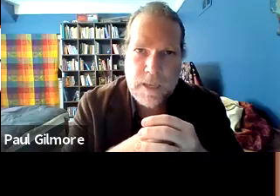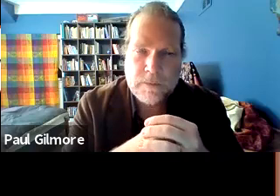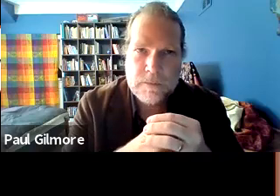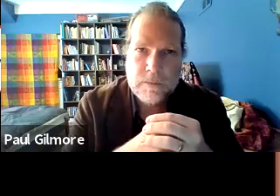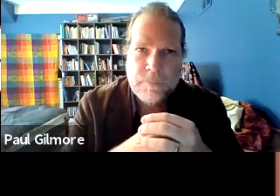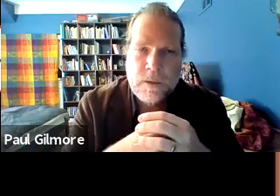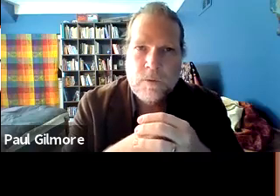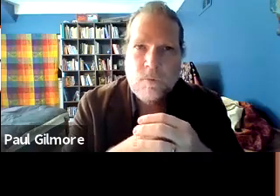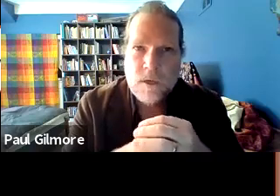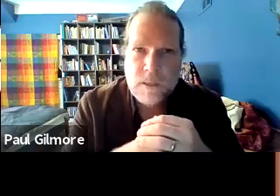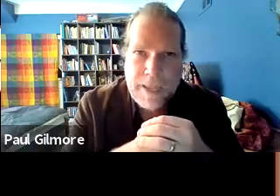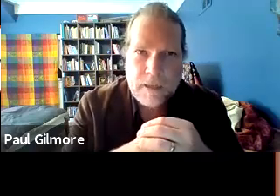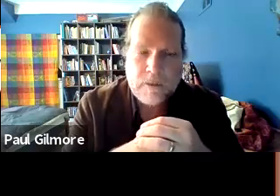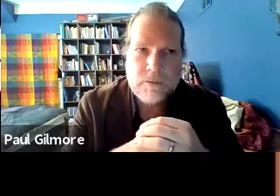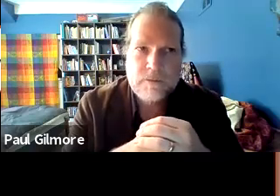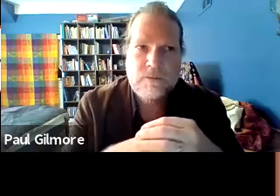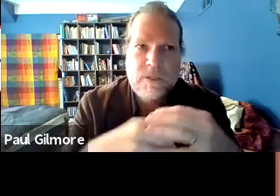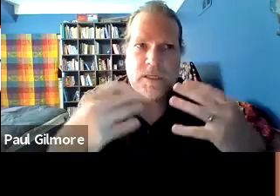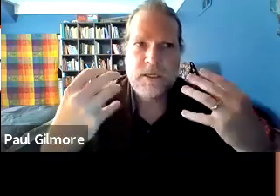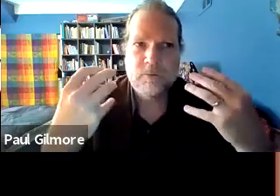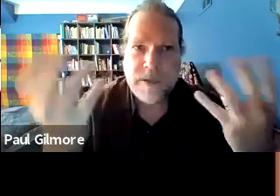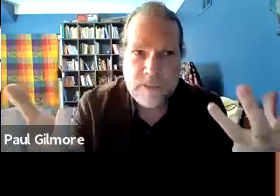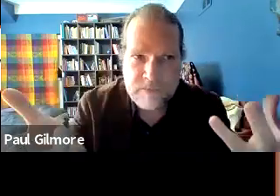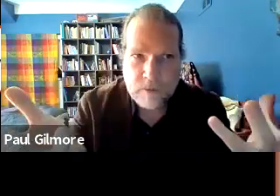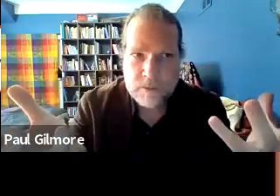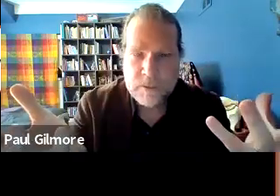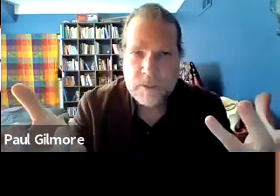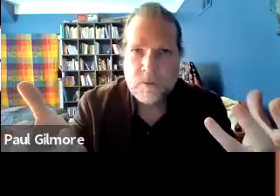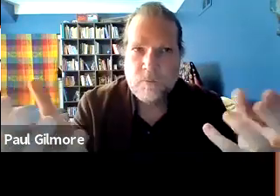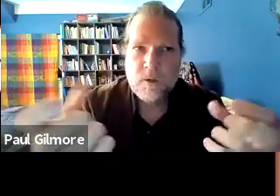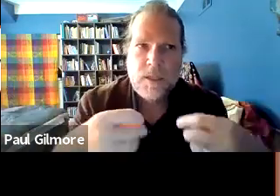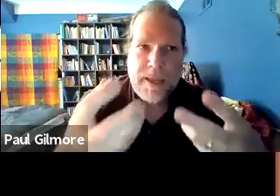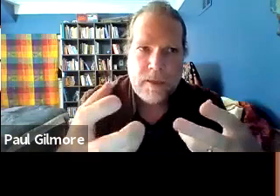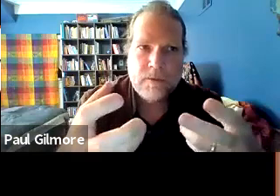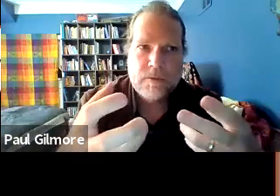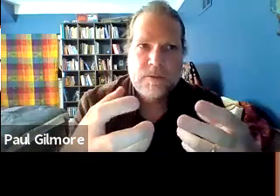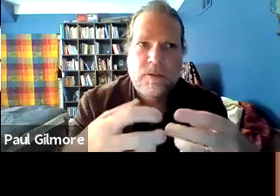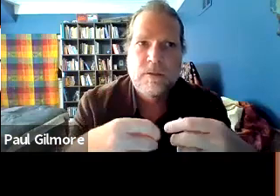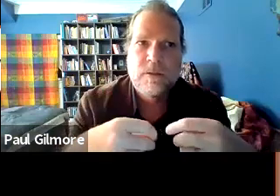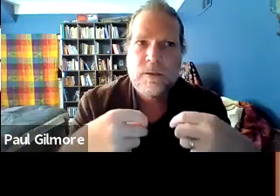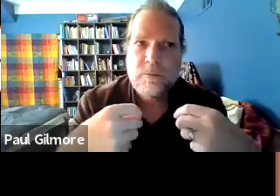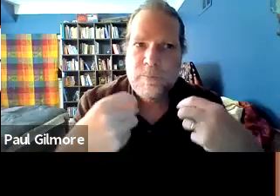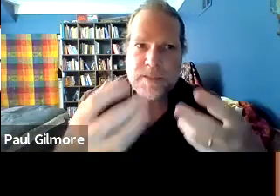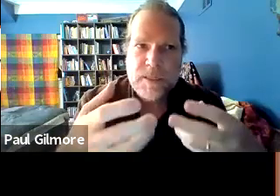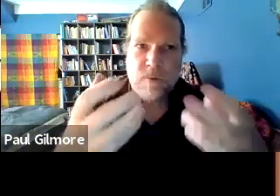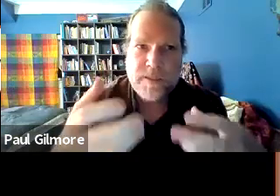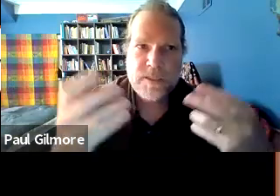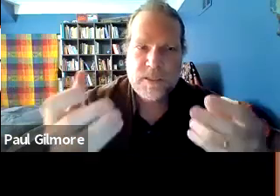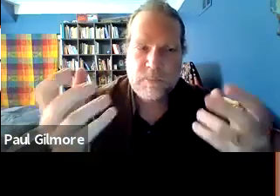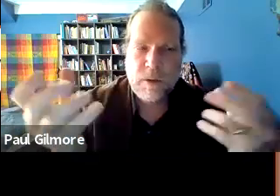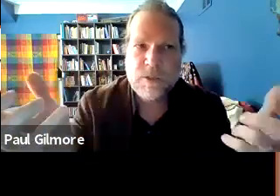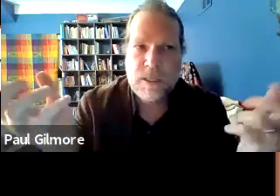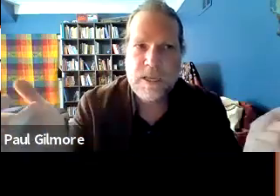men, were allowed the right to vote, were allowed the basic rights supposedly